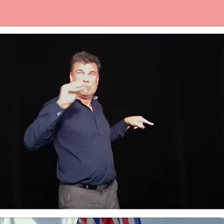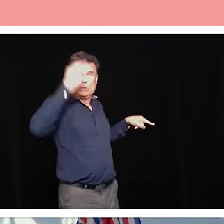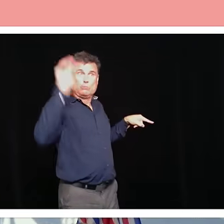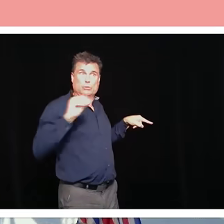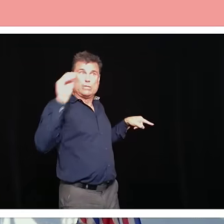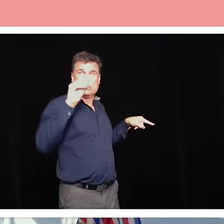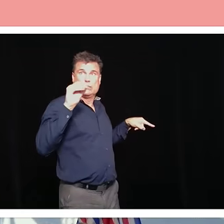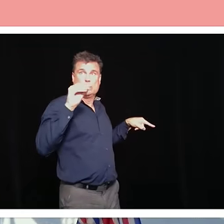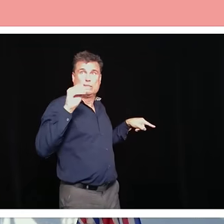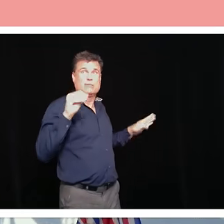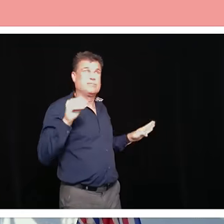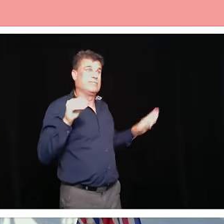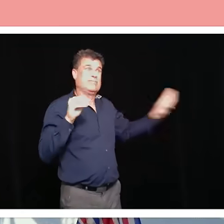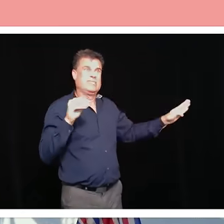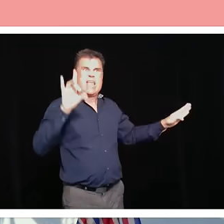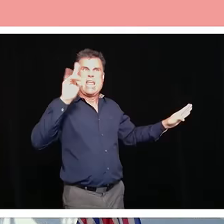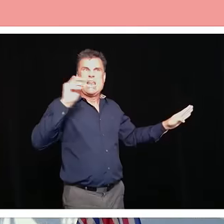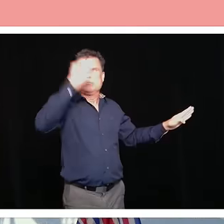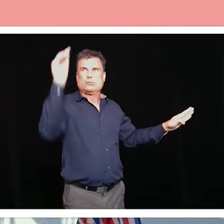The restrictions on numbers and events